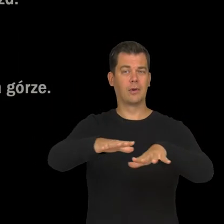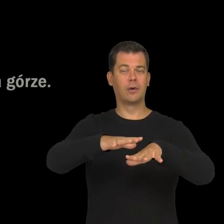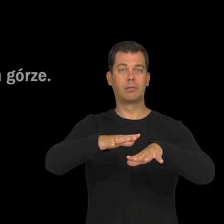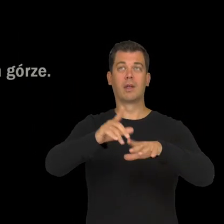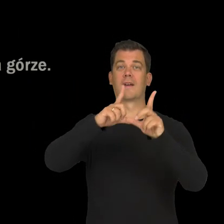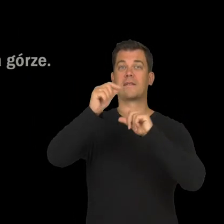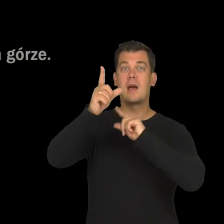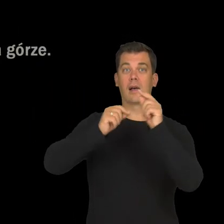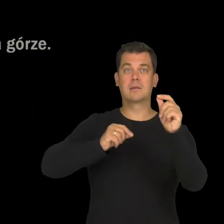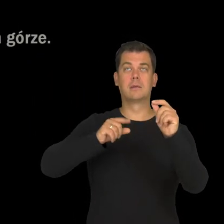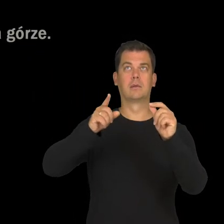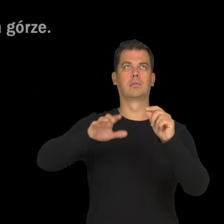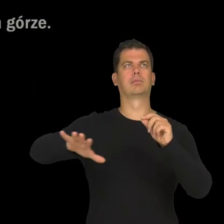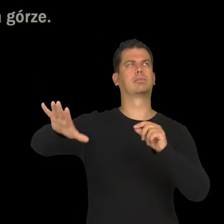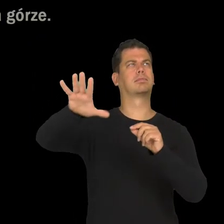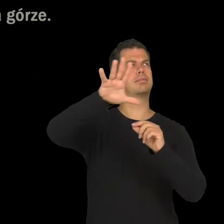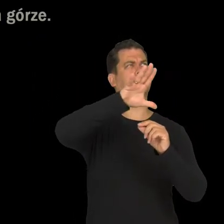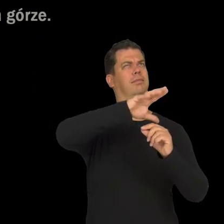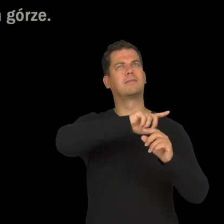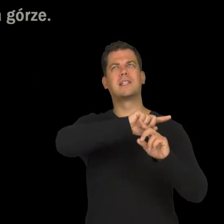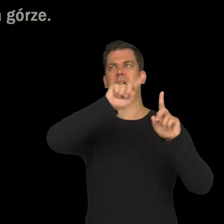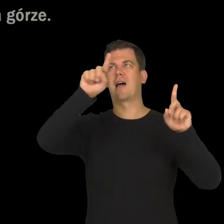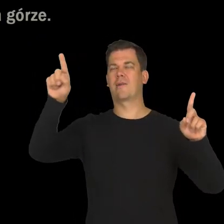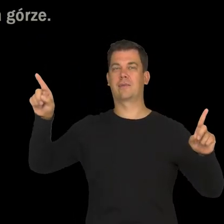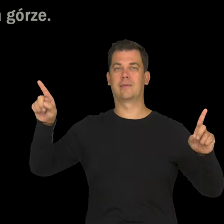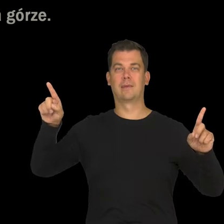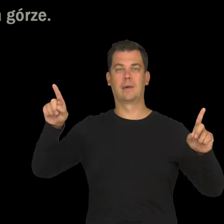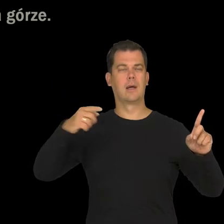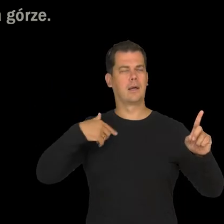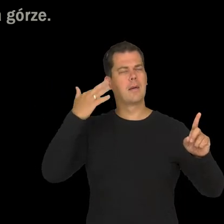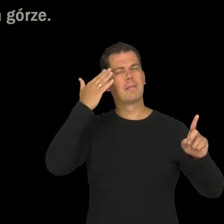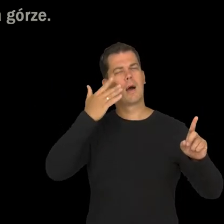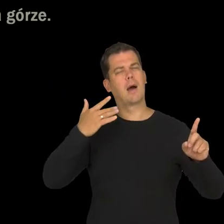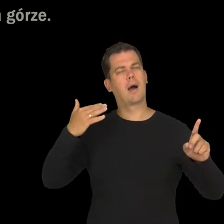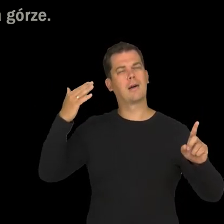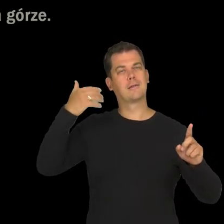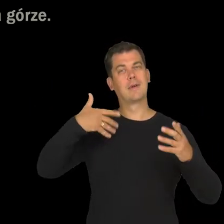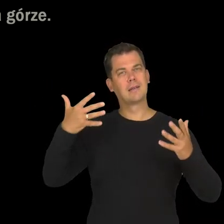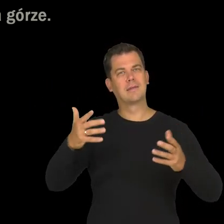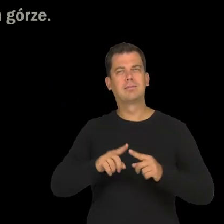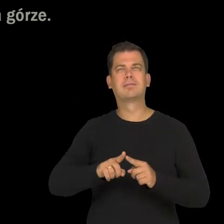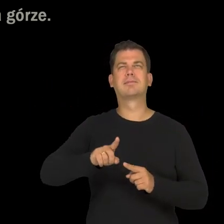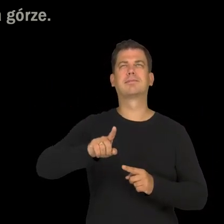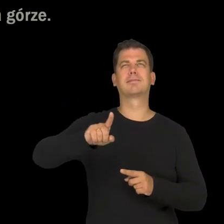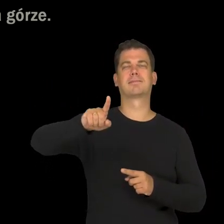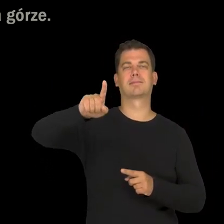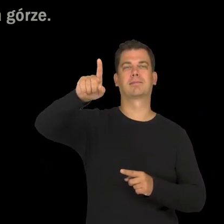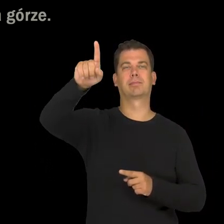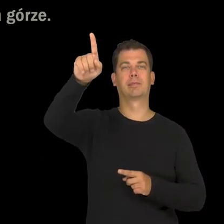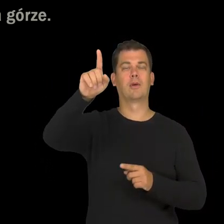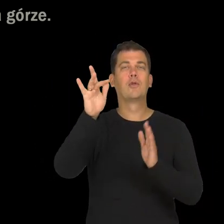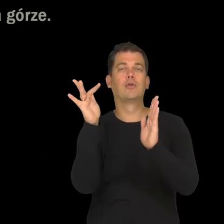Stars and planets are up there, in the sky. I wish I could fly to the stars. Touch them and dream. See the universe. I am so small, tiny and the universe is huge.